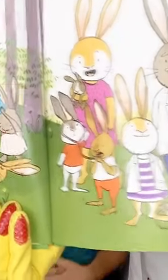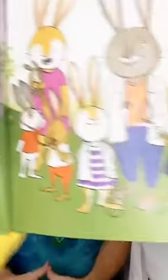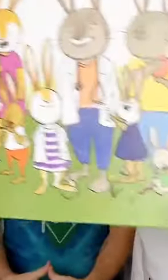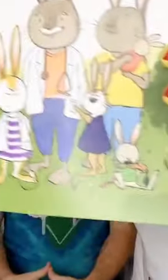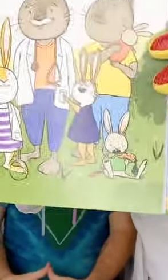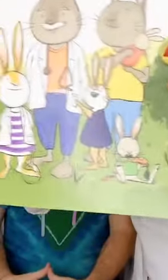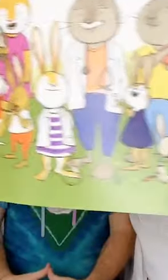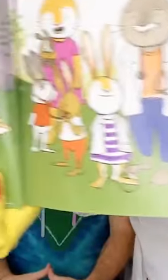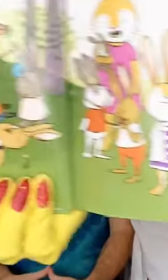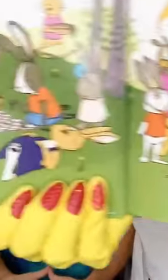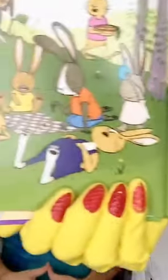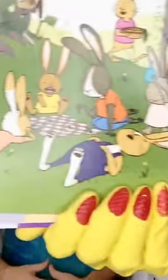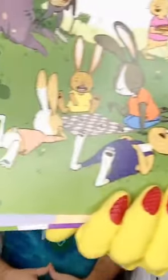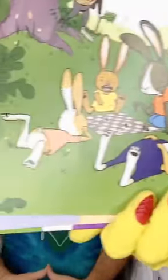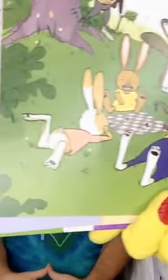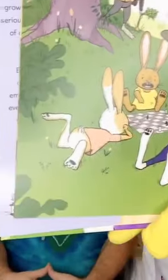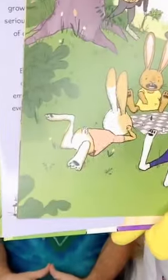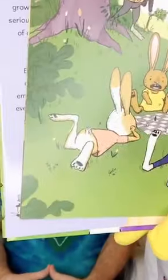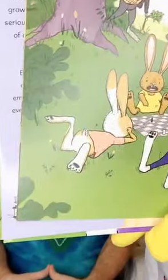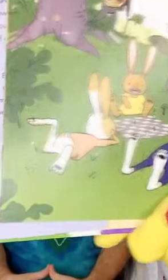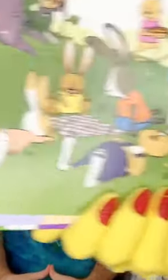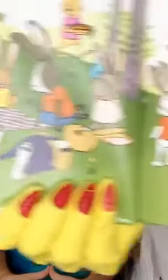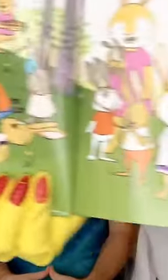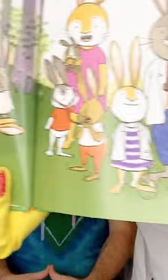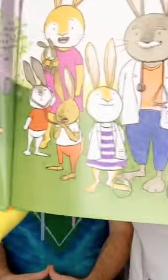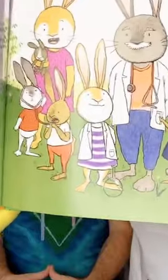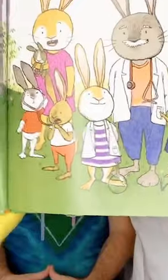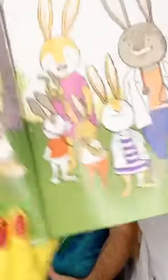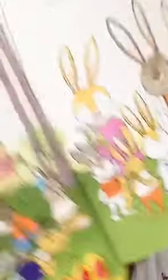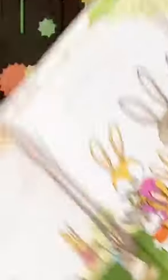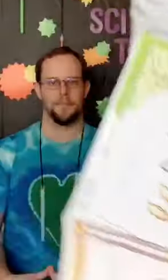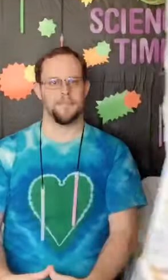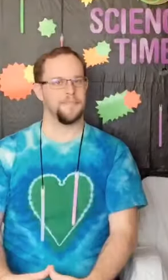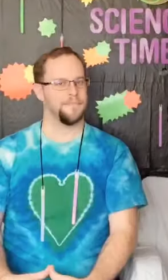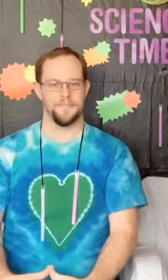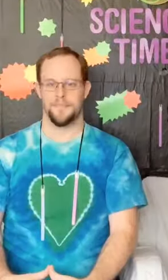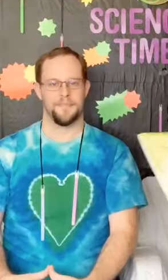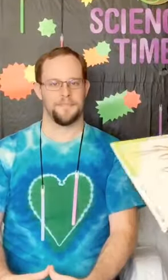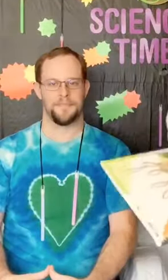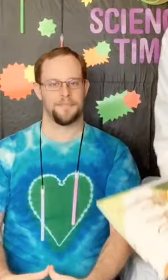Charlotte. And there's the bunny size family. There's a lot, a lot of kids in that family.